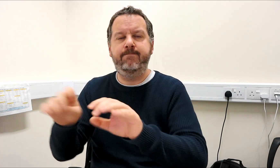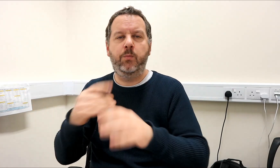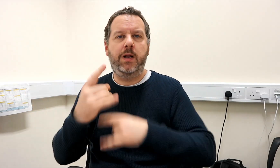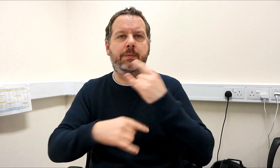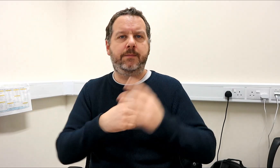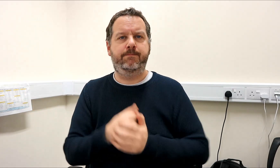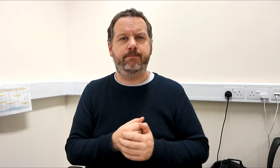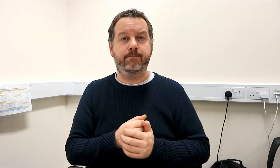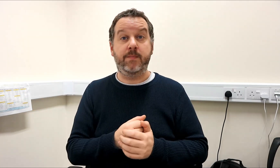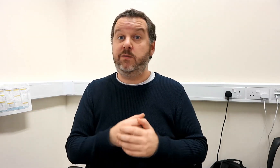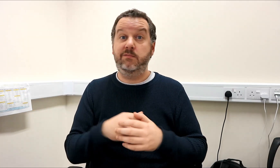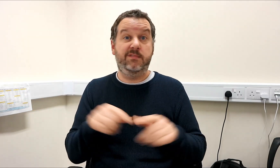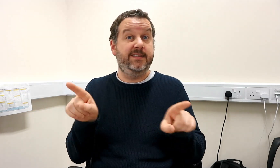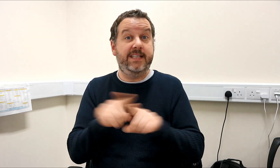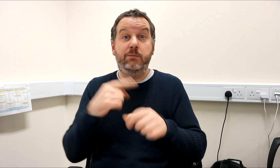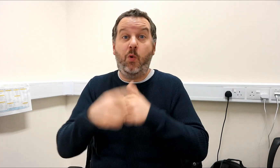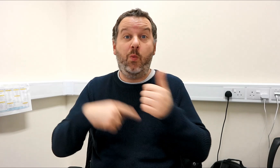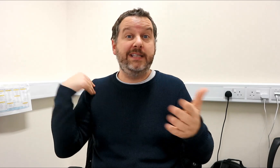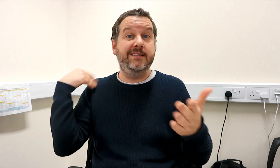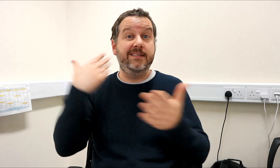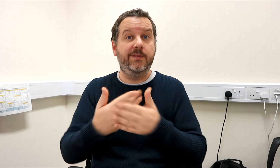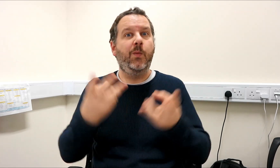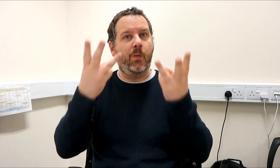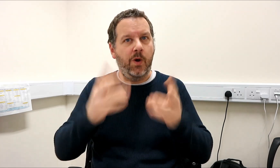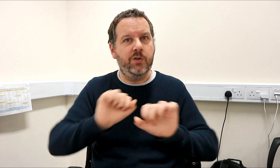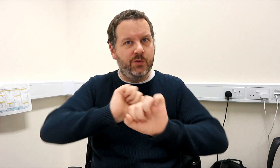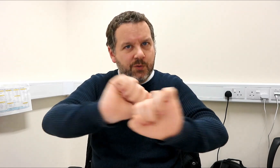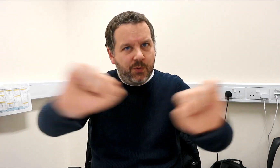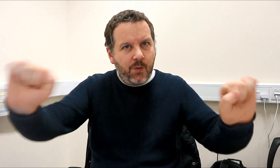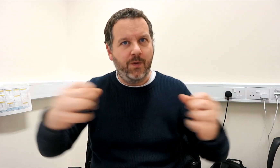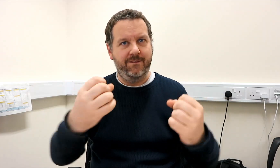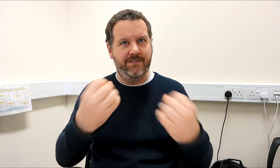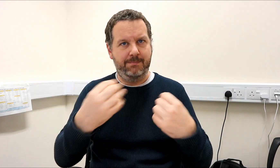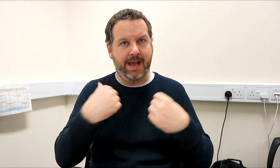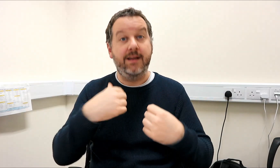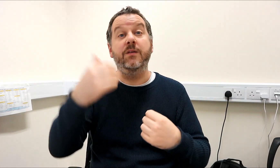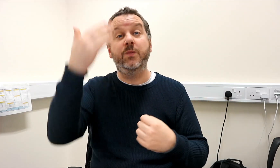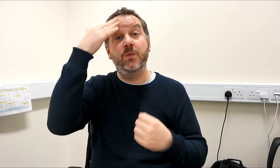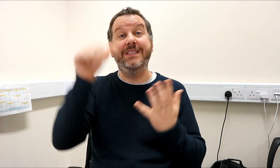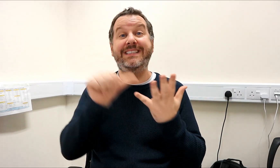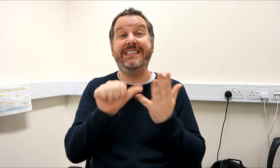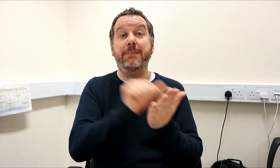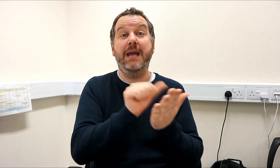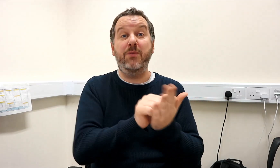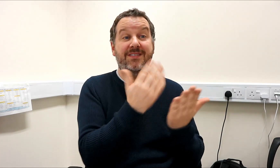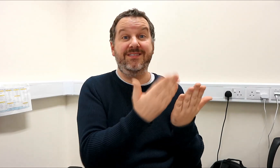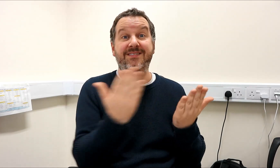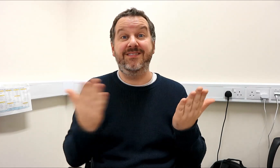on any new developments. We are as ever eager for your feedback,